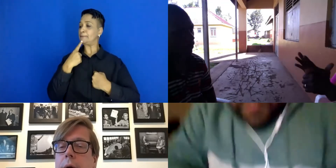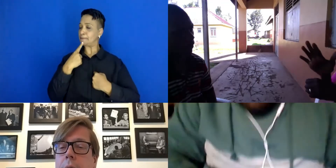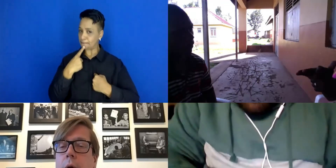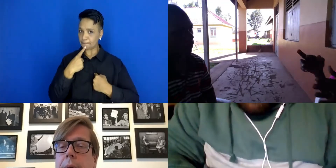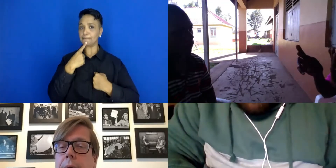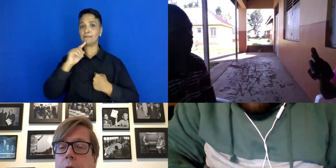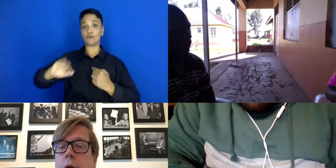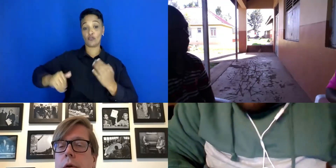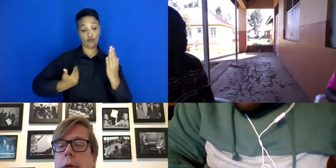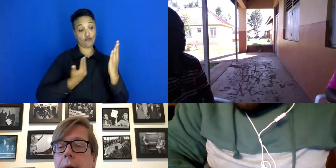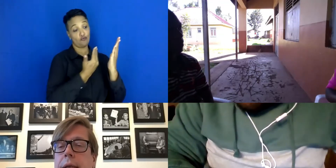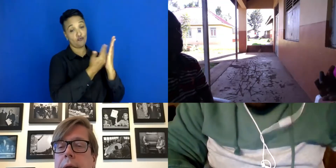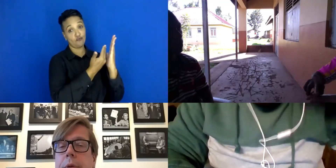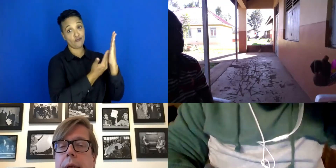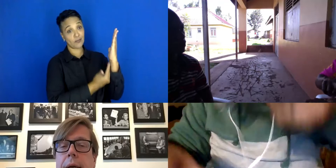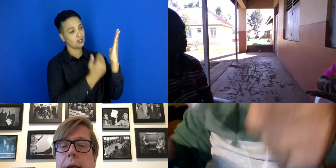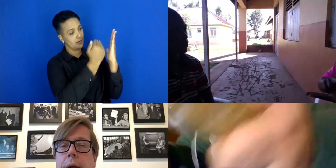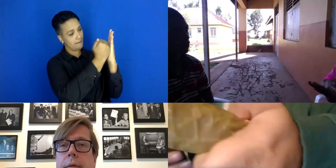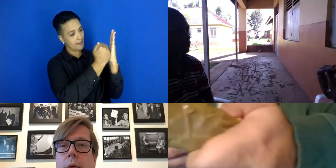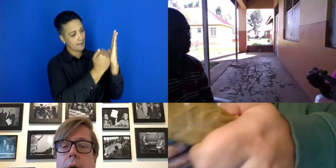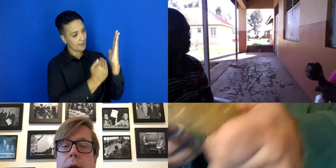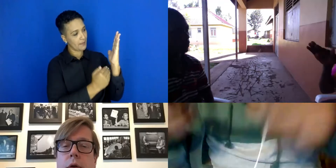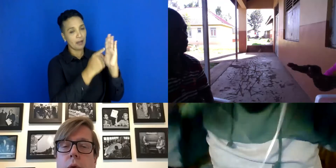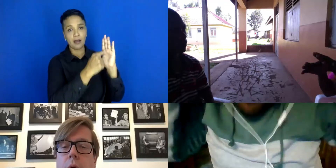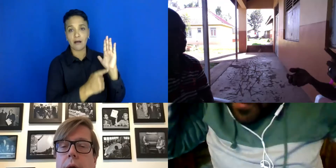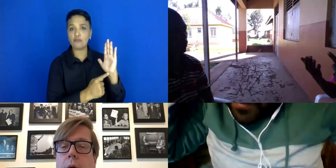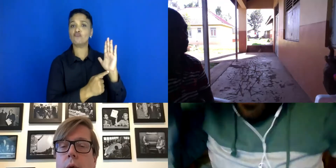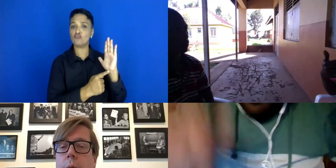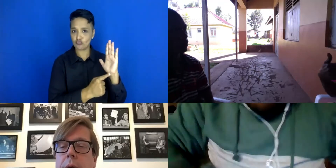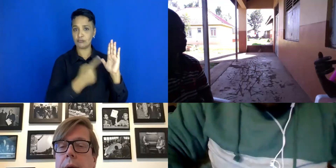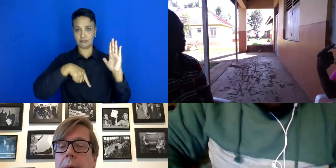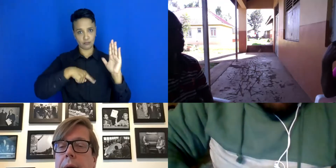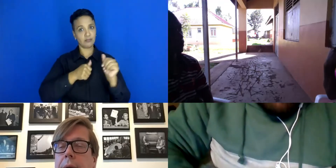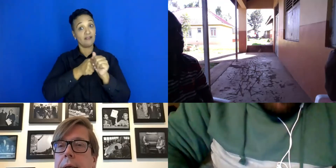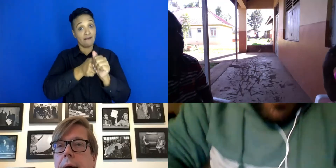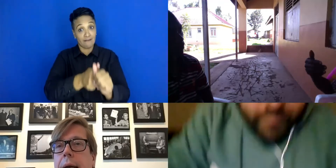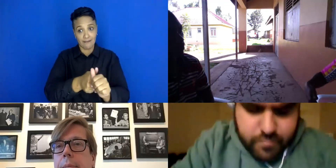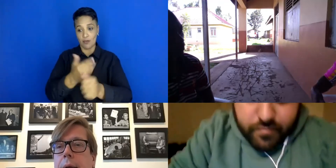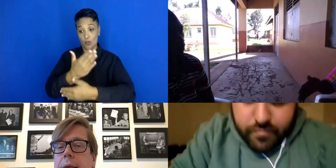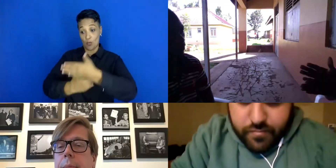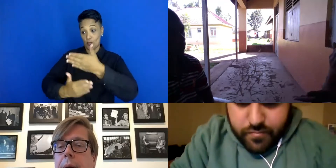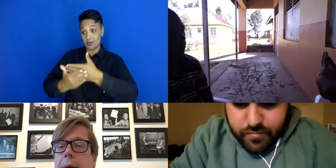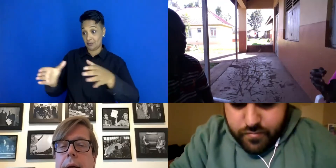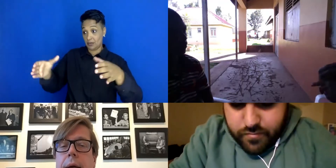recommendations and steps needed for ensuring youth with disabilities can participate